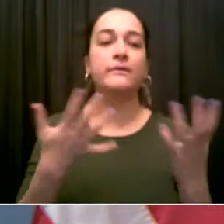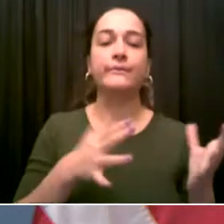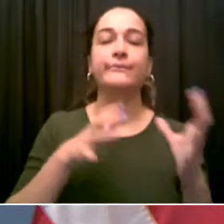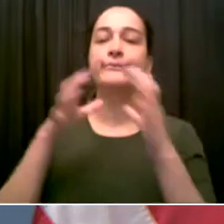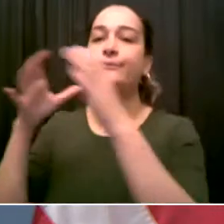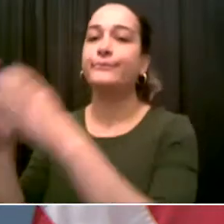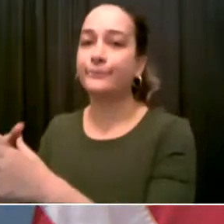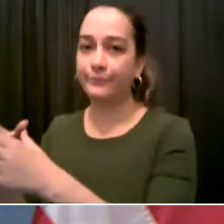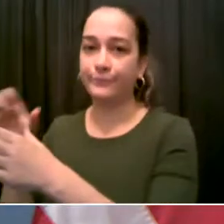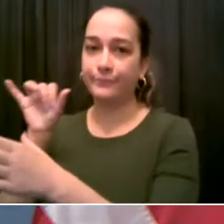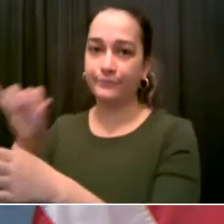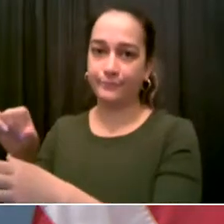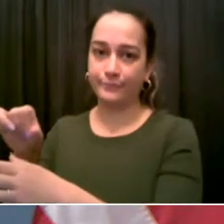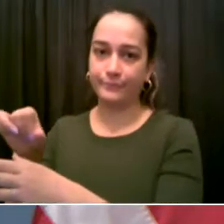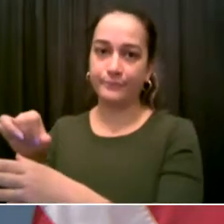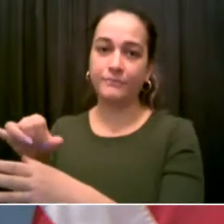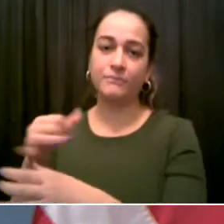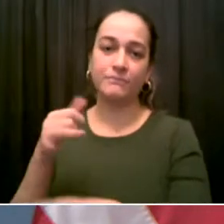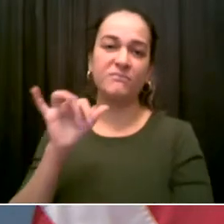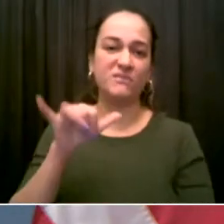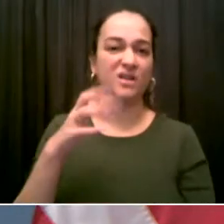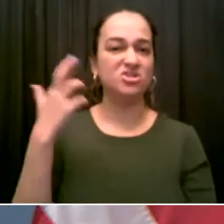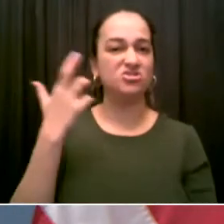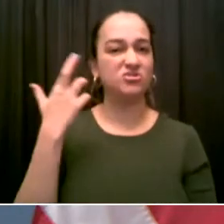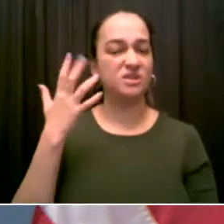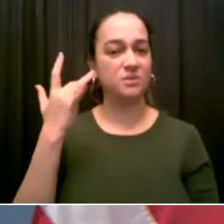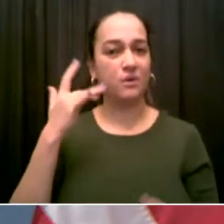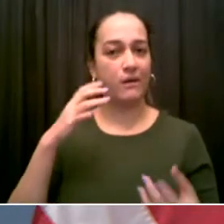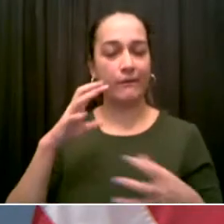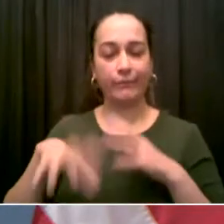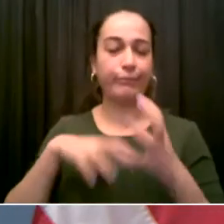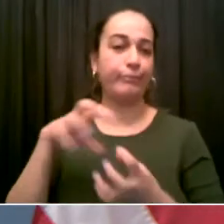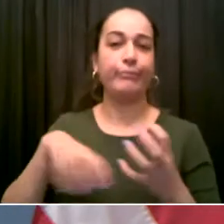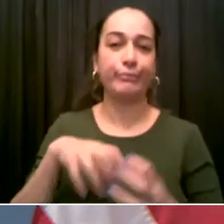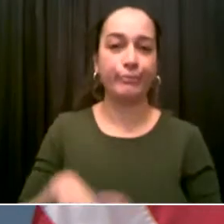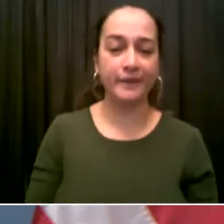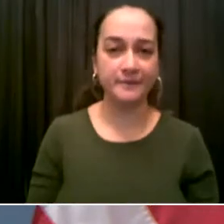APNDEMIC HIT AND THEN WE RESPONDED TO THE PANDEMIC EMERGENCY BY MOVING PEOPLE OUT TO SAVE LIVES. ULTIMATELY,